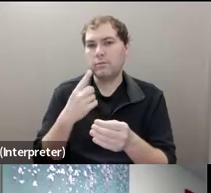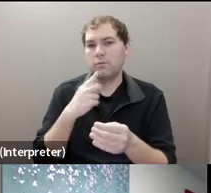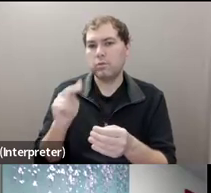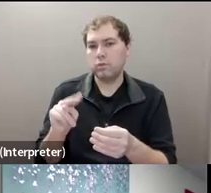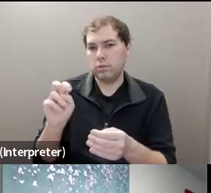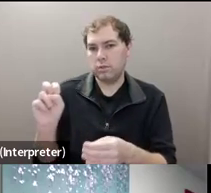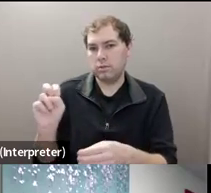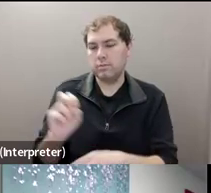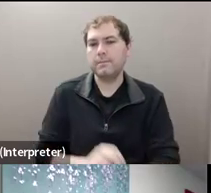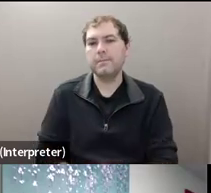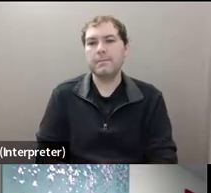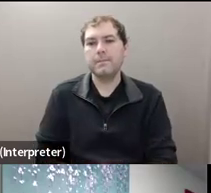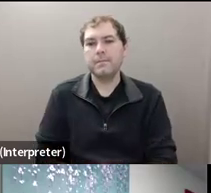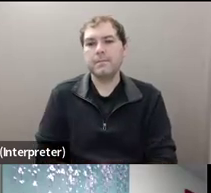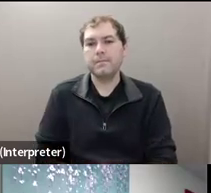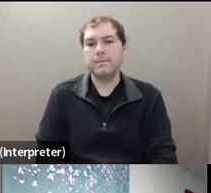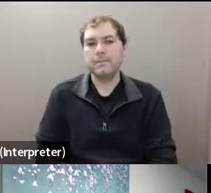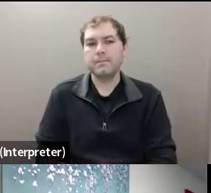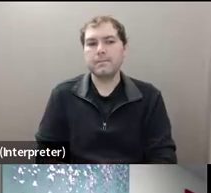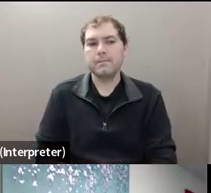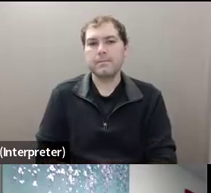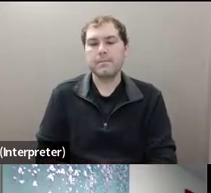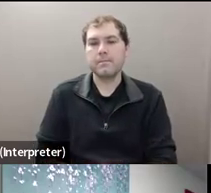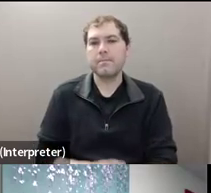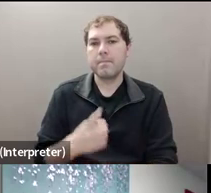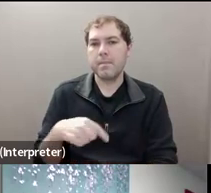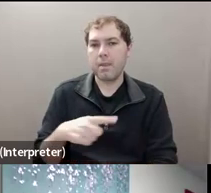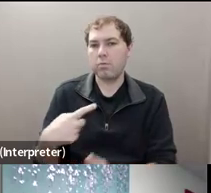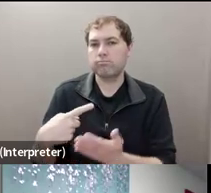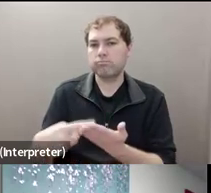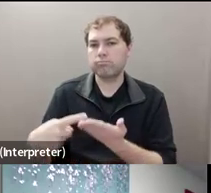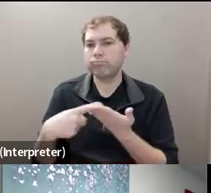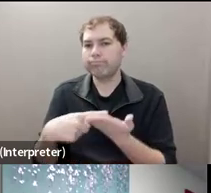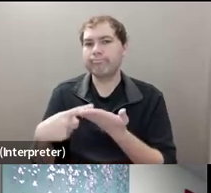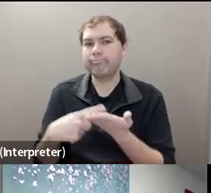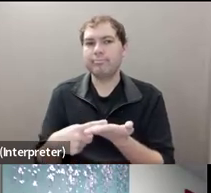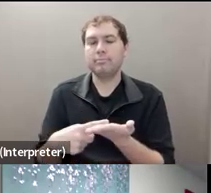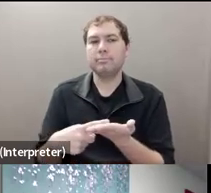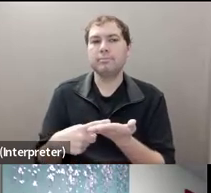TELEPHONE_USER: and 17036717673: Talking about it, and we had a very skillful